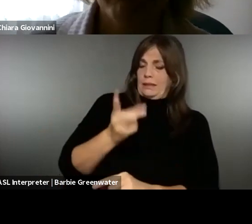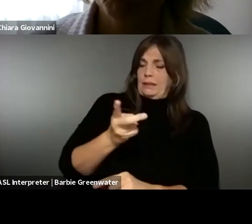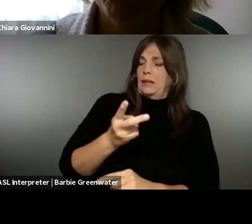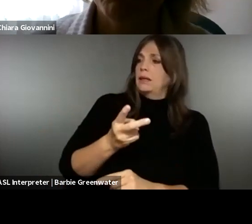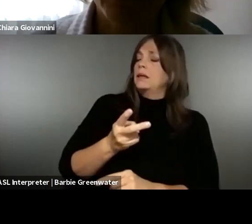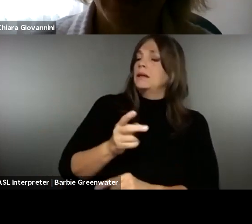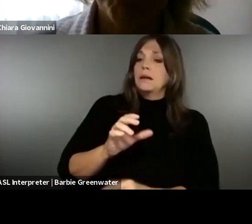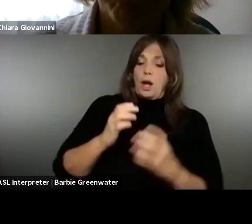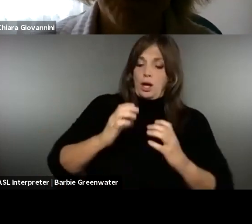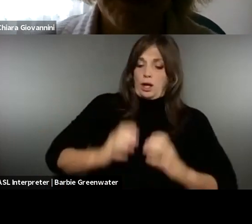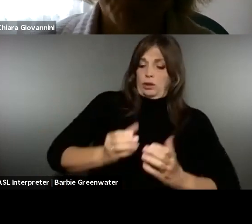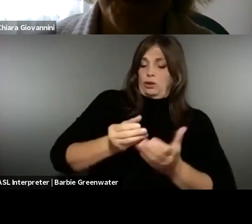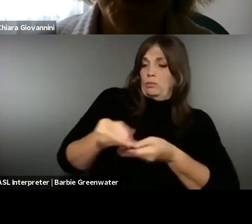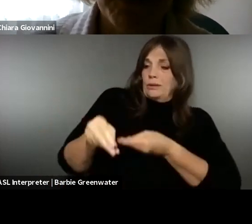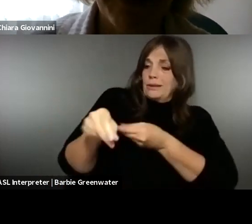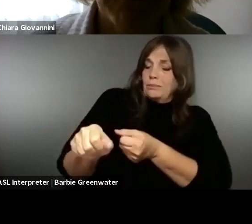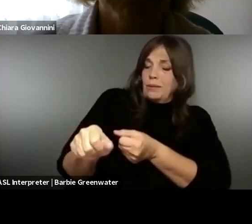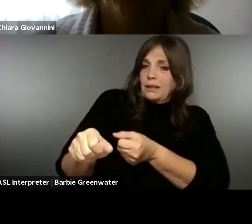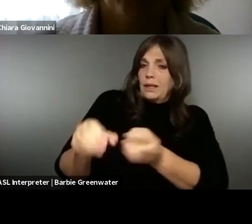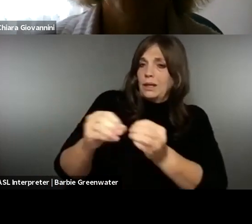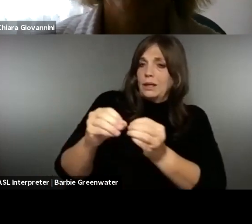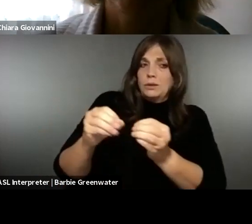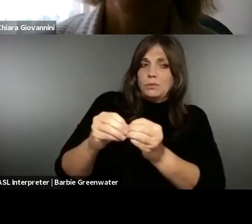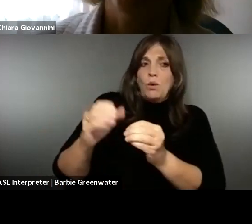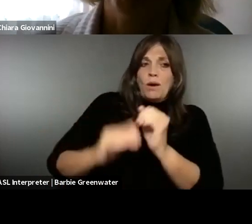I'm not sure the question is